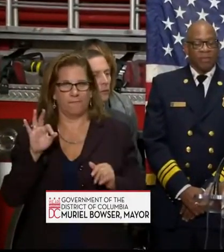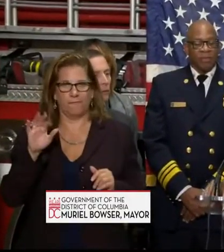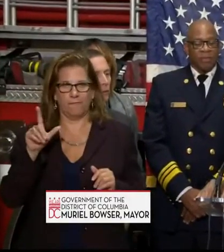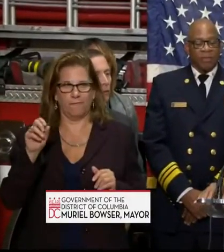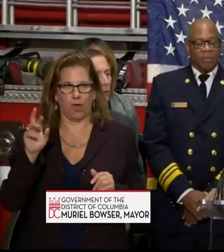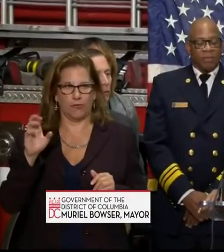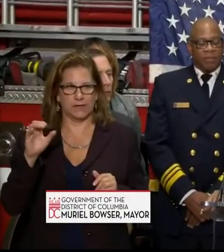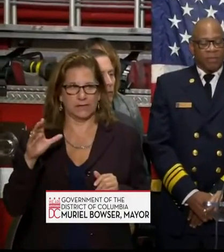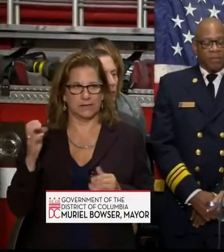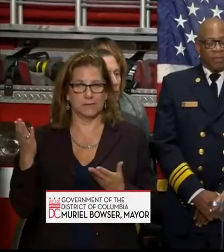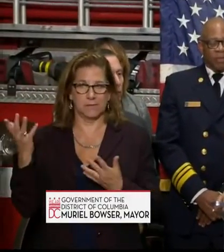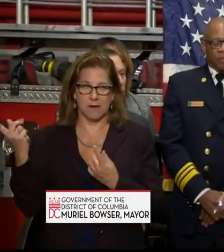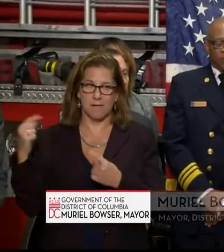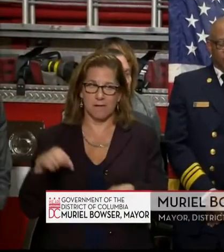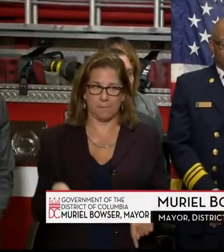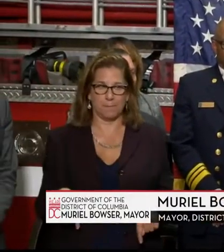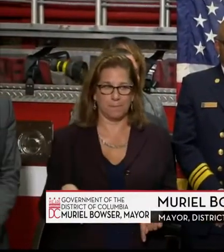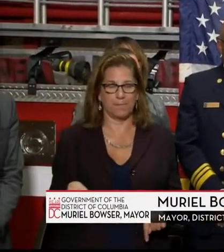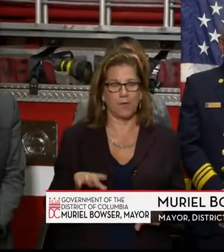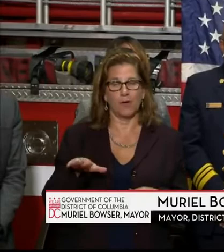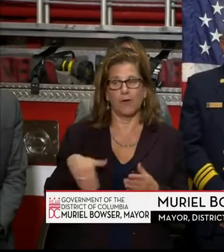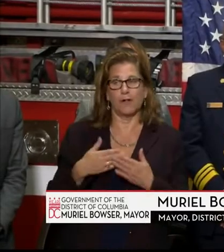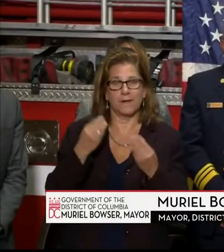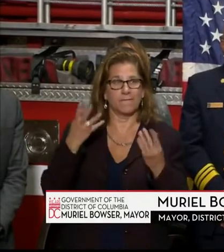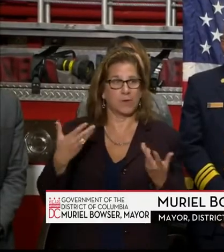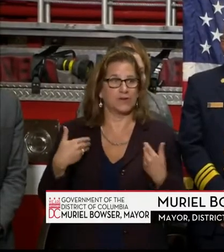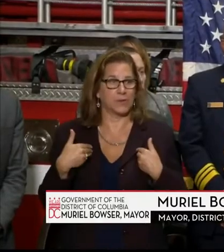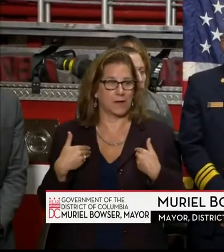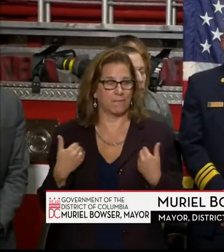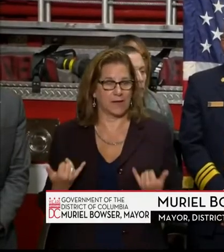THE INFORMATION THAT WE HAVE, WE WILL SHARE, SO THAT THEY CAN